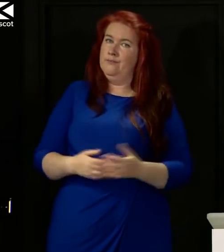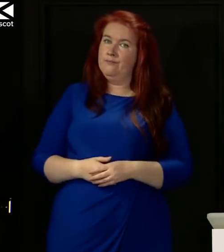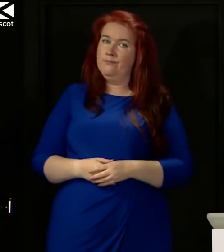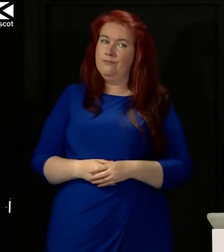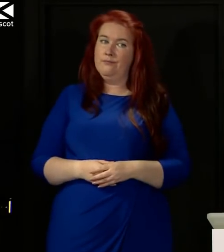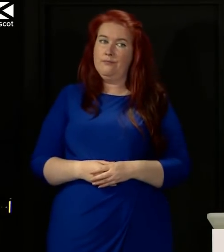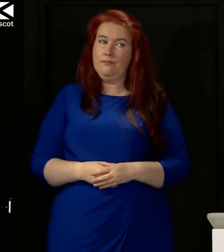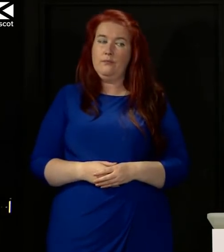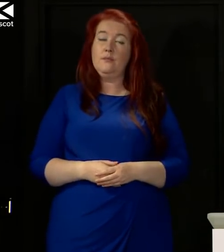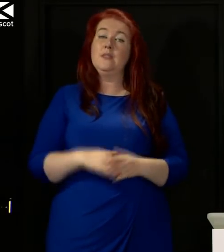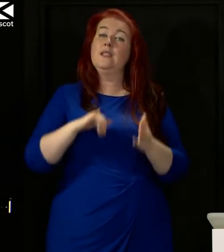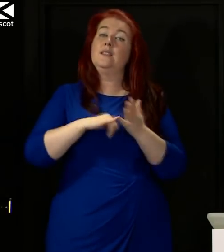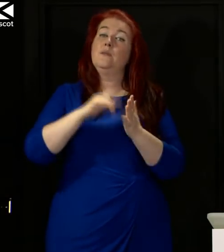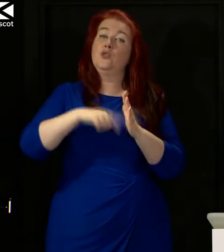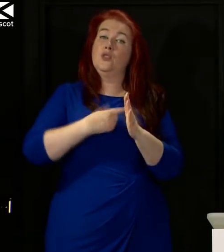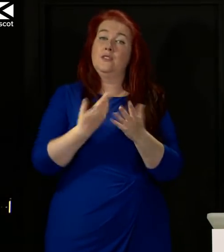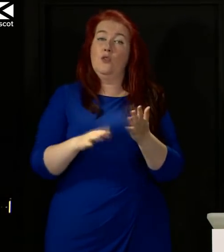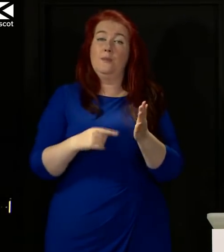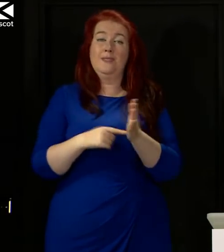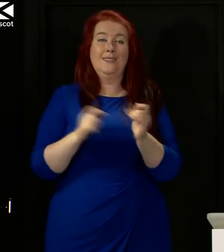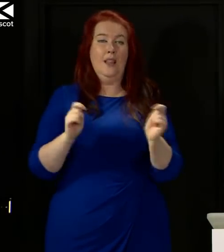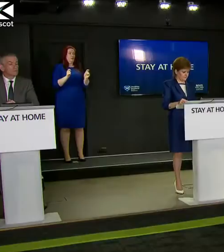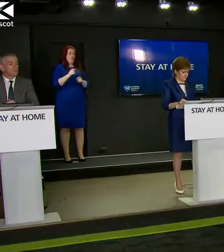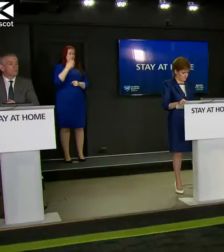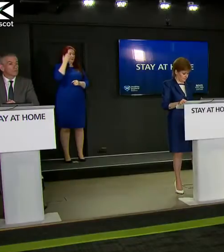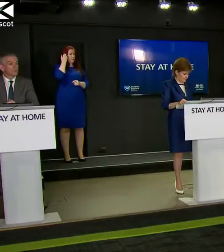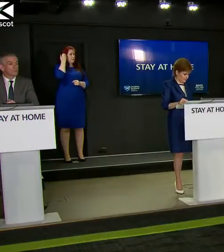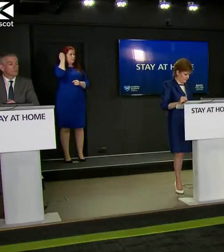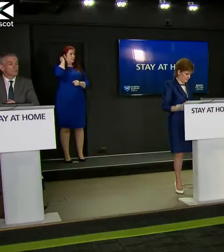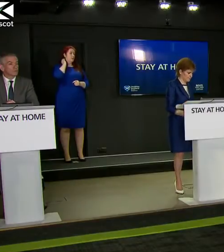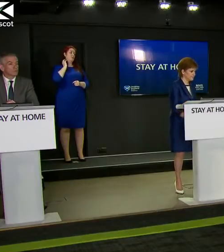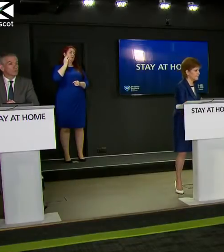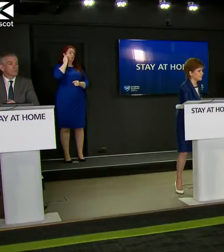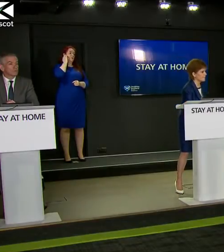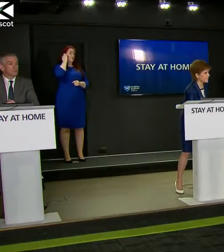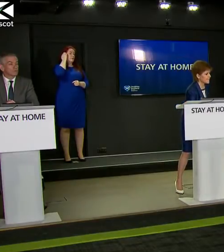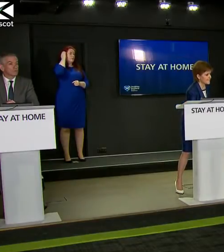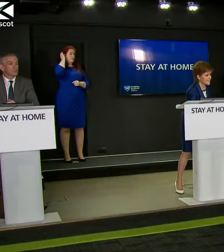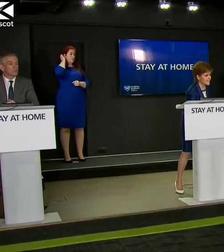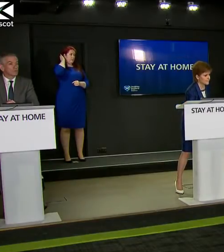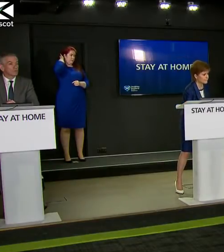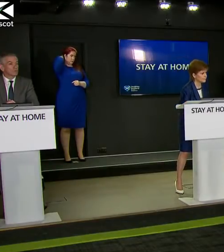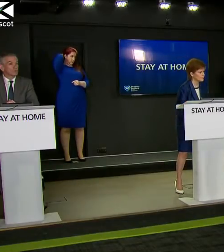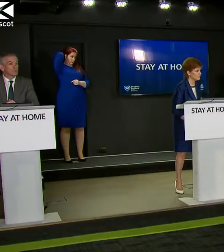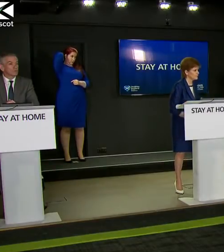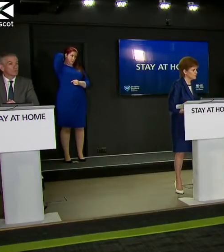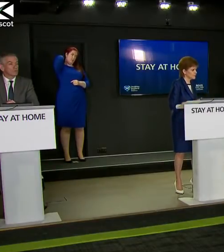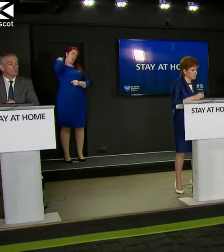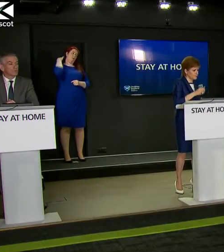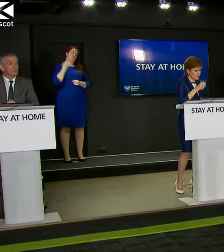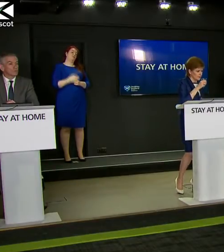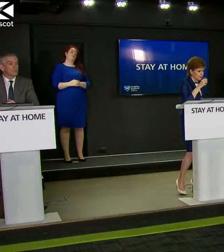Simon Johnson from the Telegraph. The Scottish Chambers of Commerce have reacted